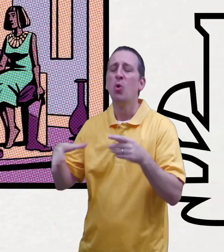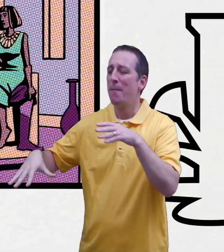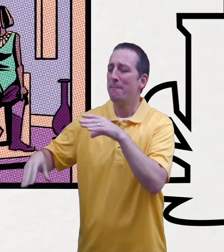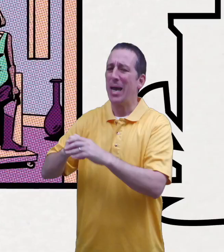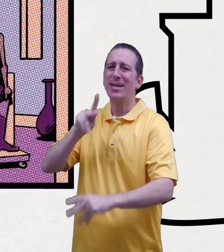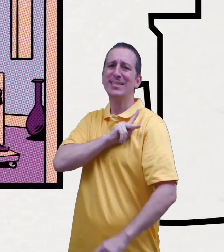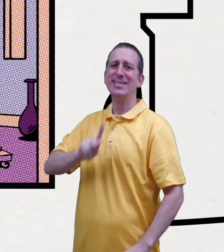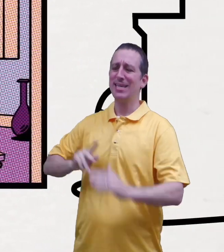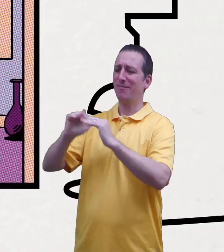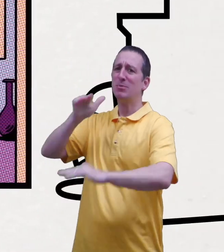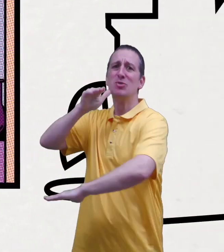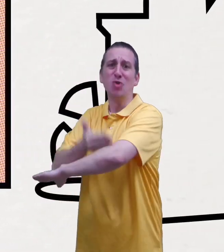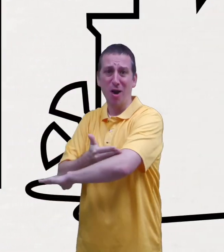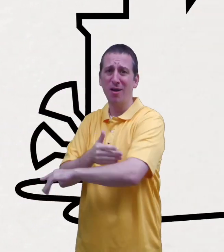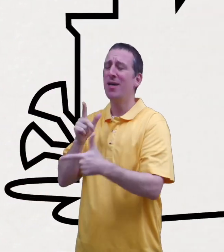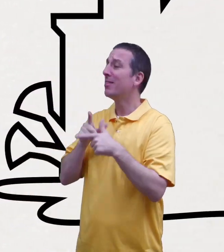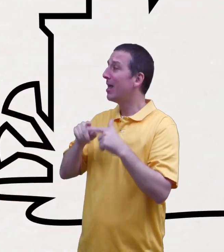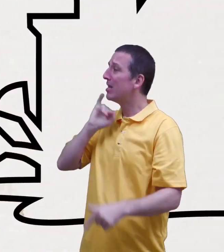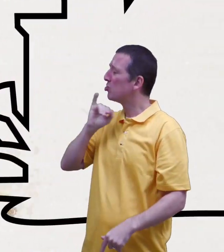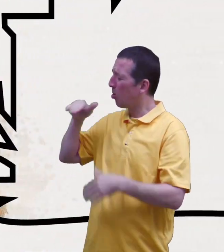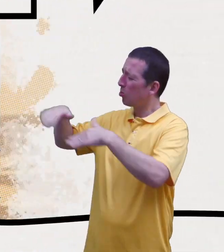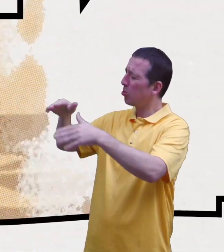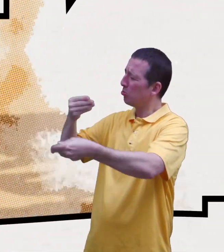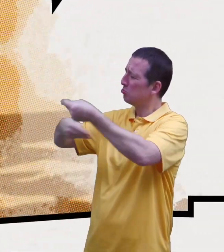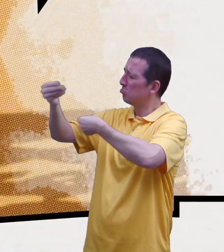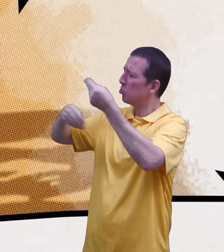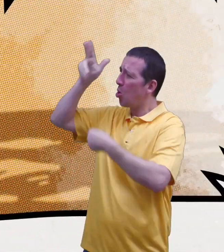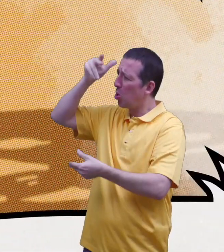king of Egypt’s daughter, and then he started sending Israelites there to import Egyptian stallions.